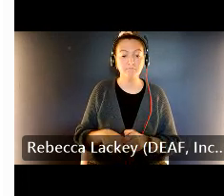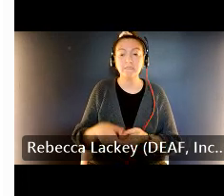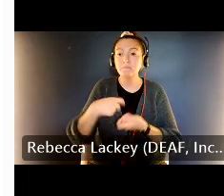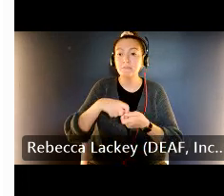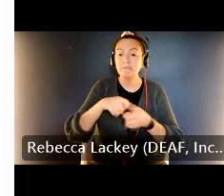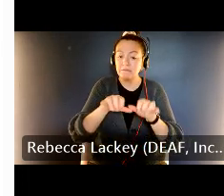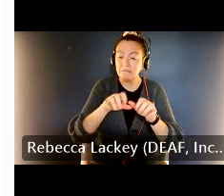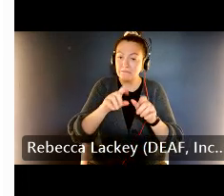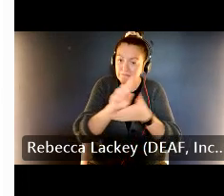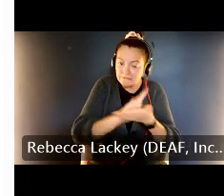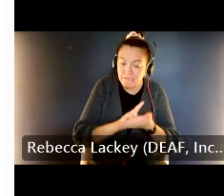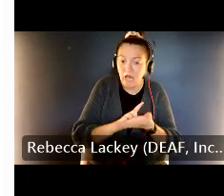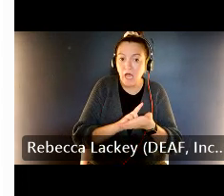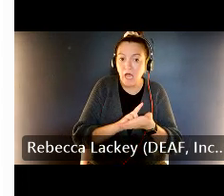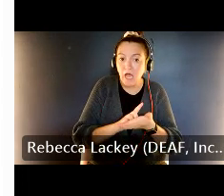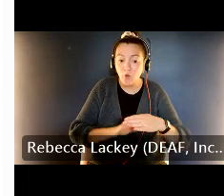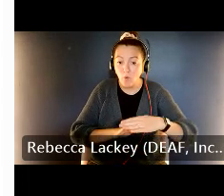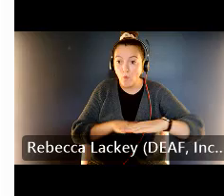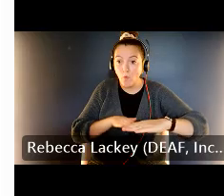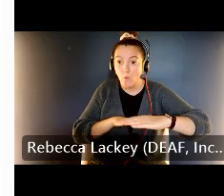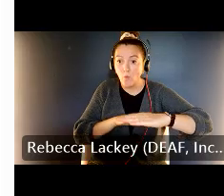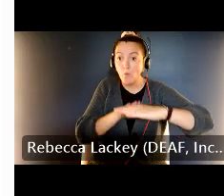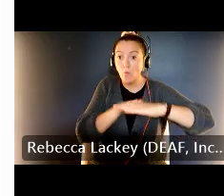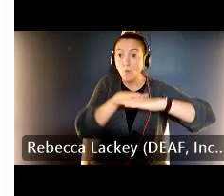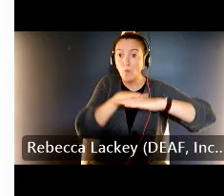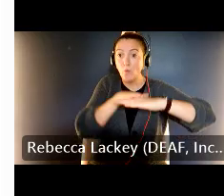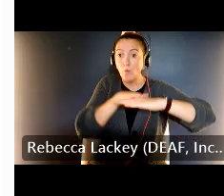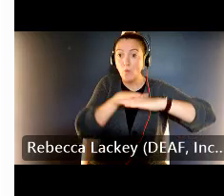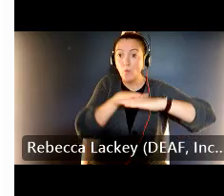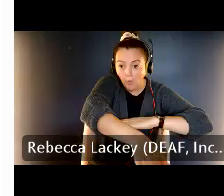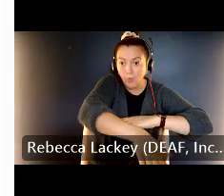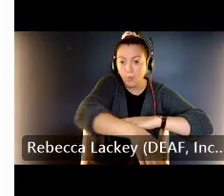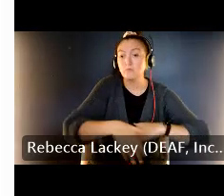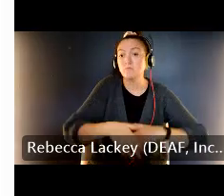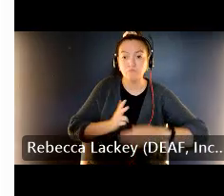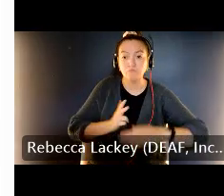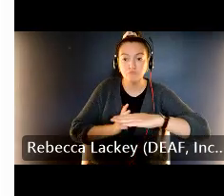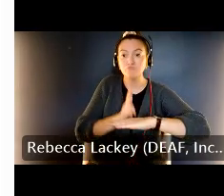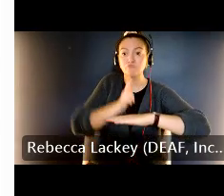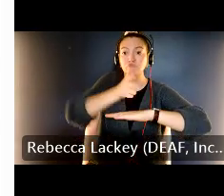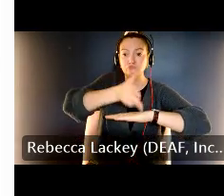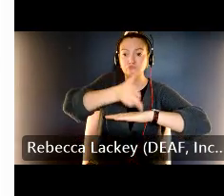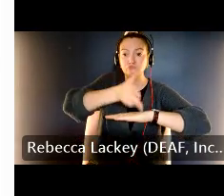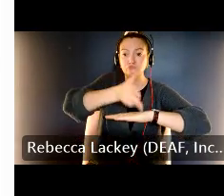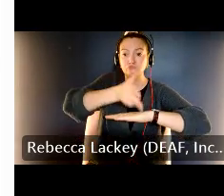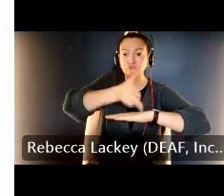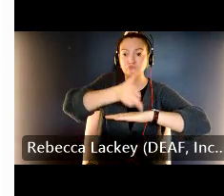ramp back down. So for whatever target speed you're trying to get people to travel at,